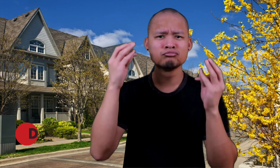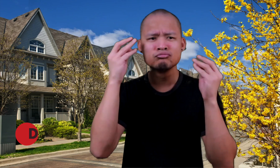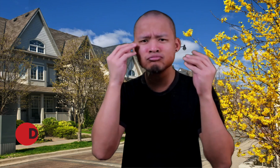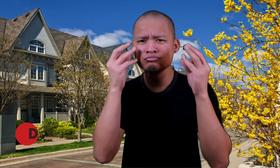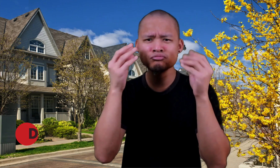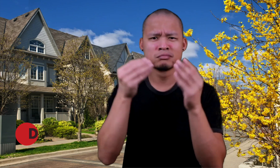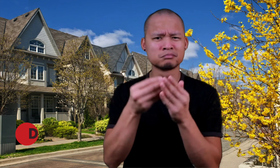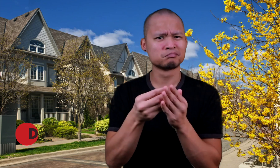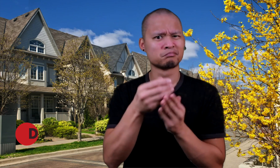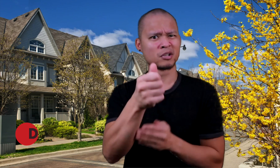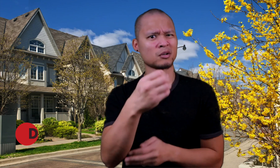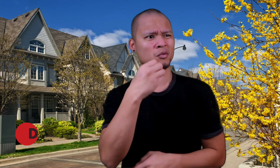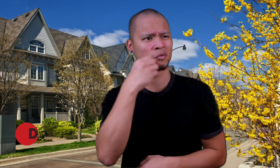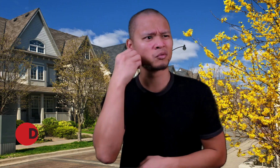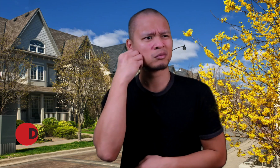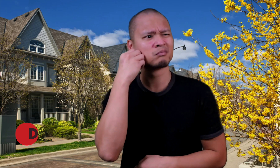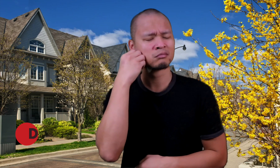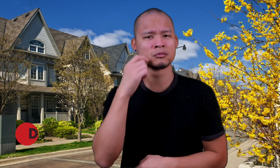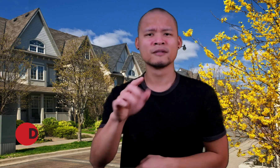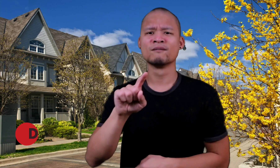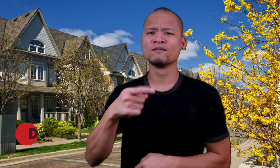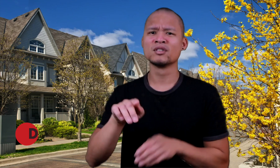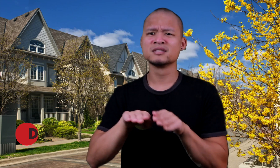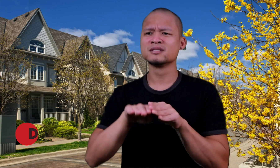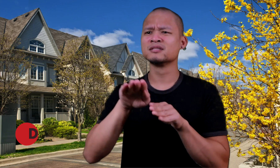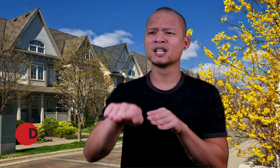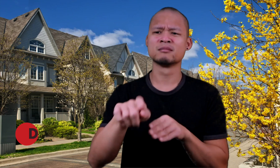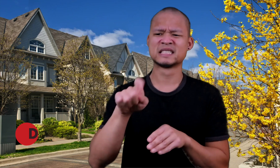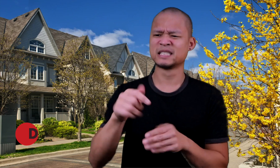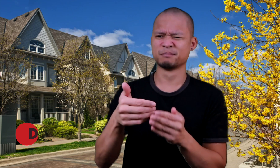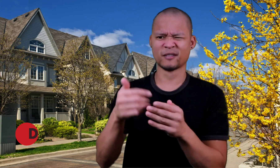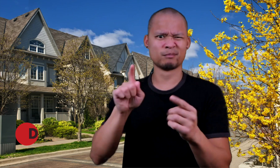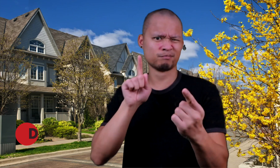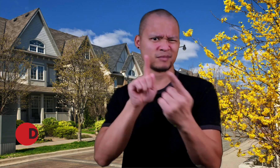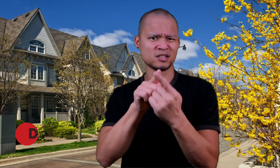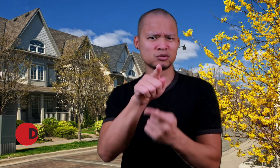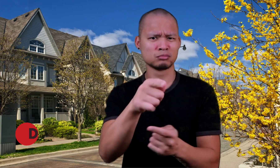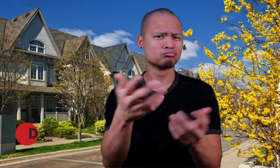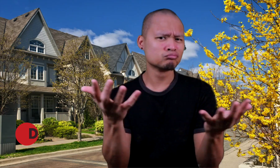what steps they should they take before talking to you?